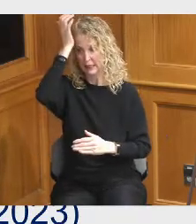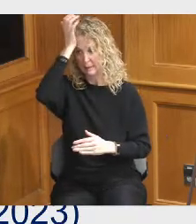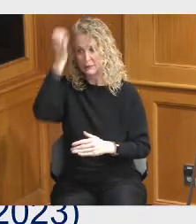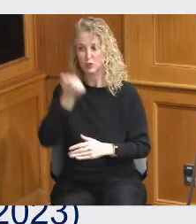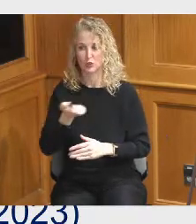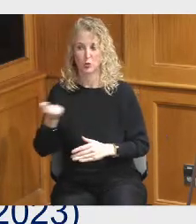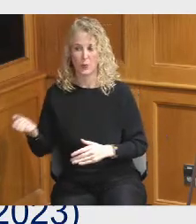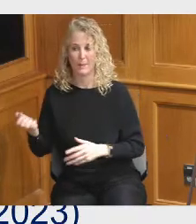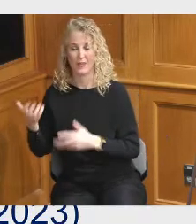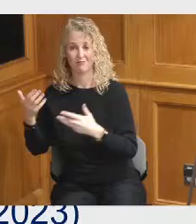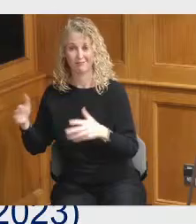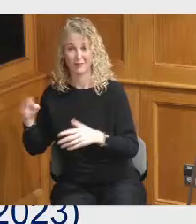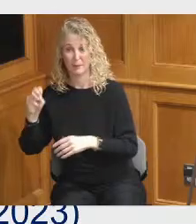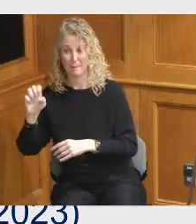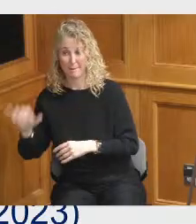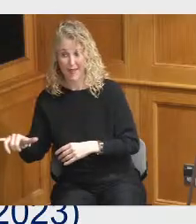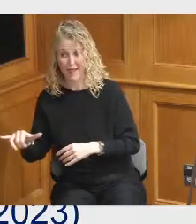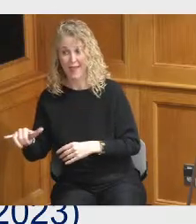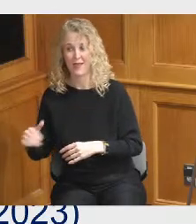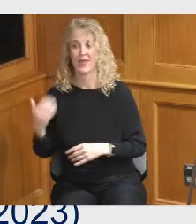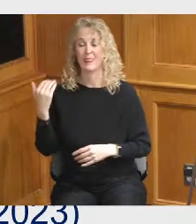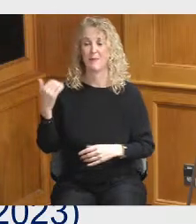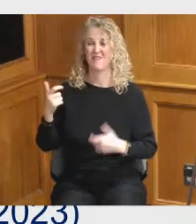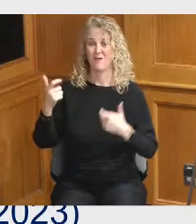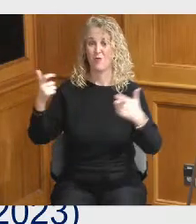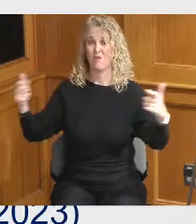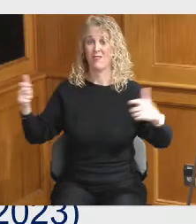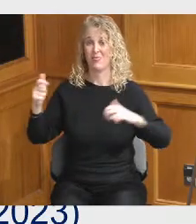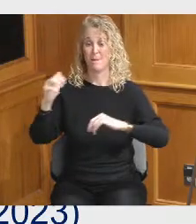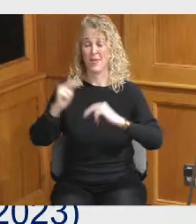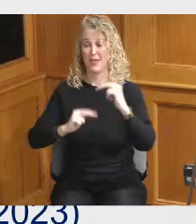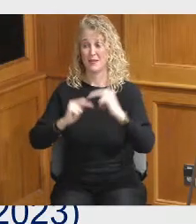and like I mentioned earlier the main building should be substantially complete at the end of